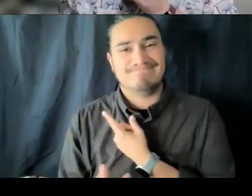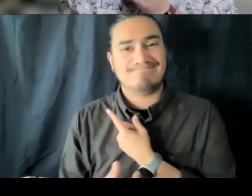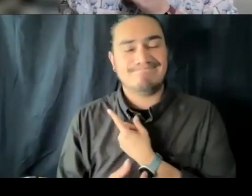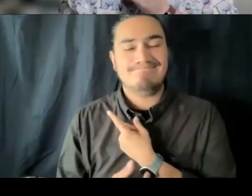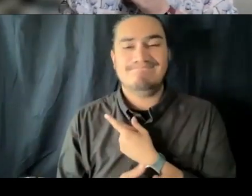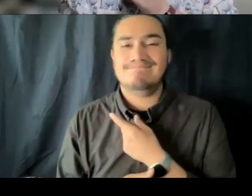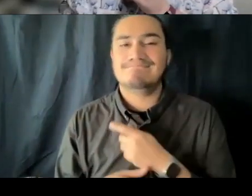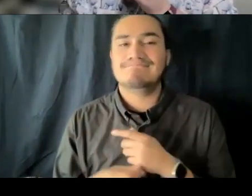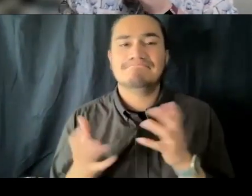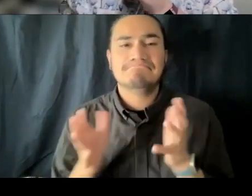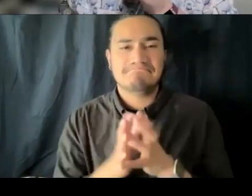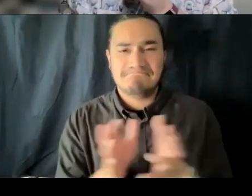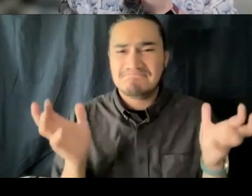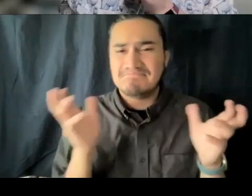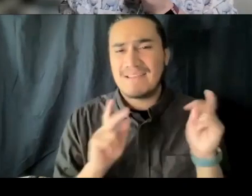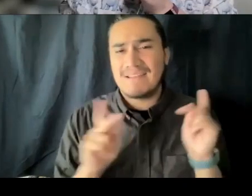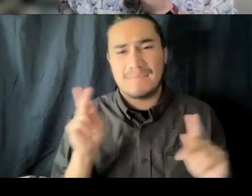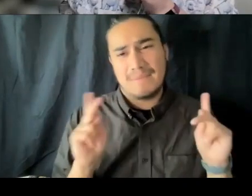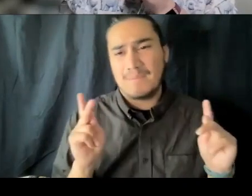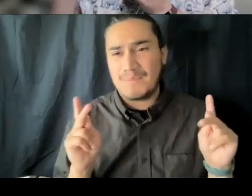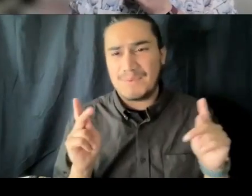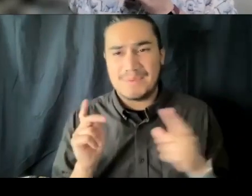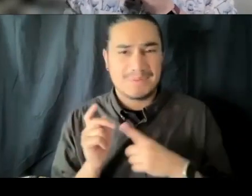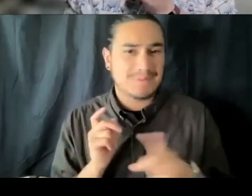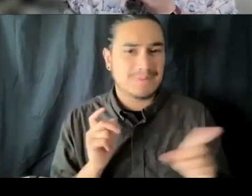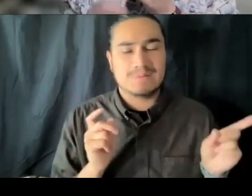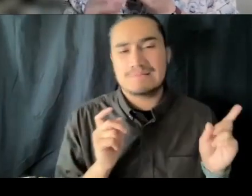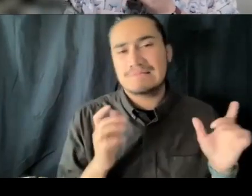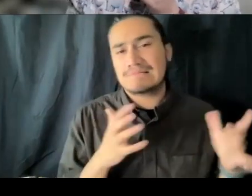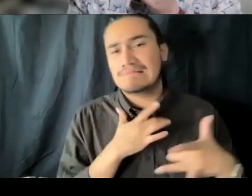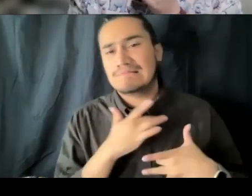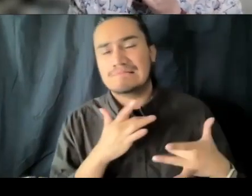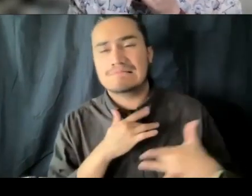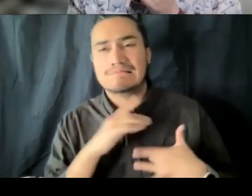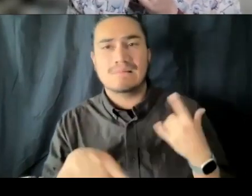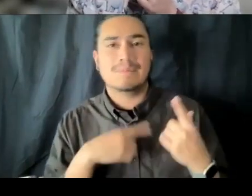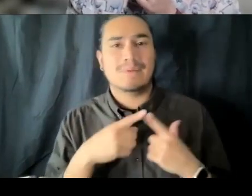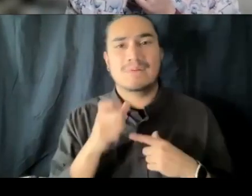many people are worried about not doing enough.